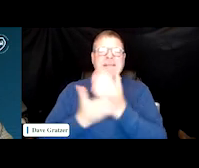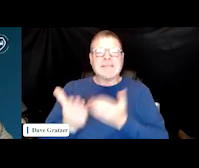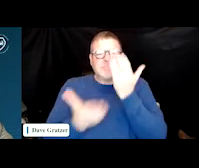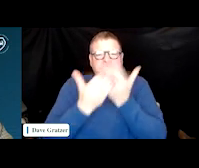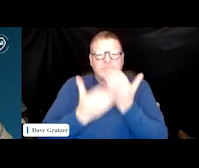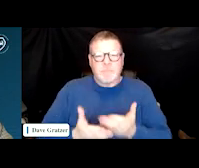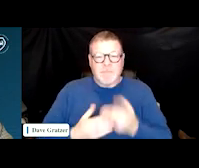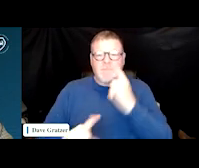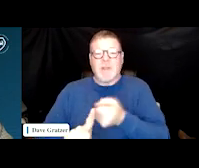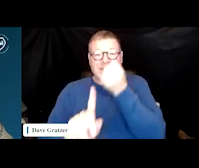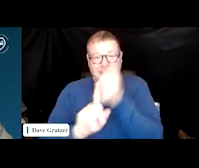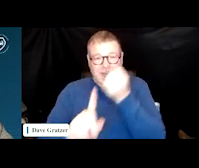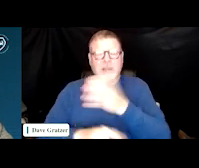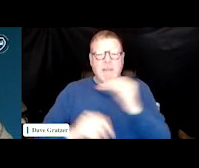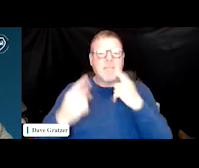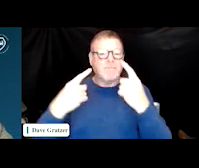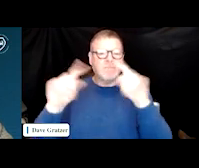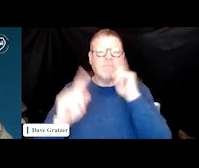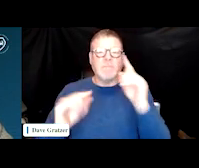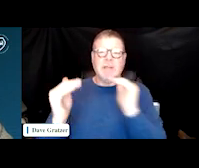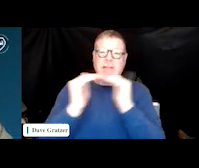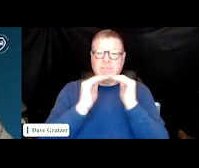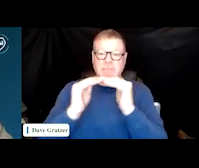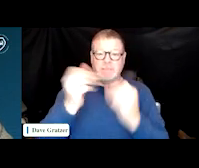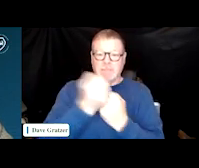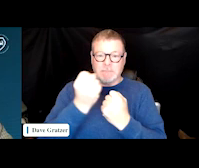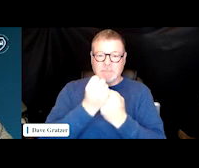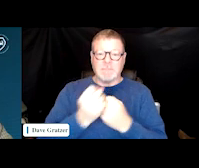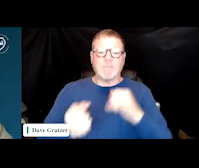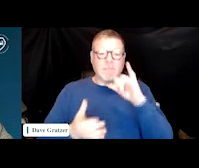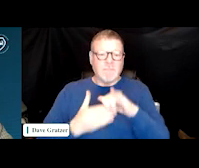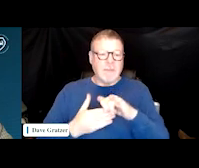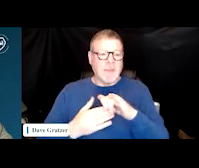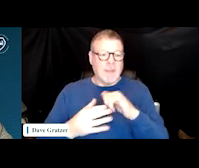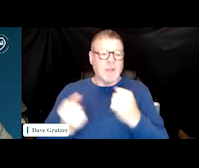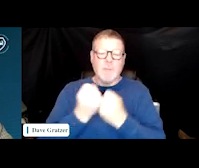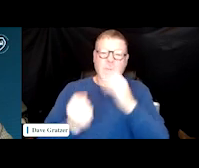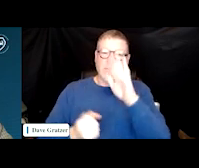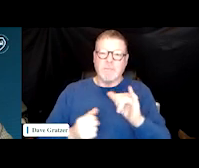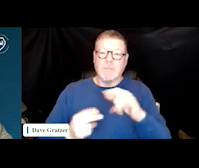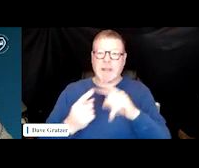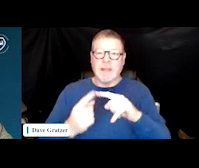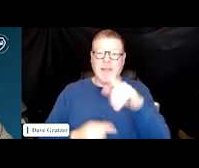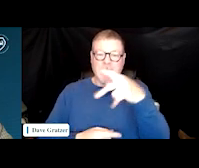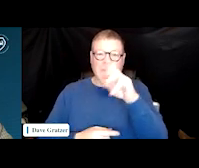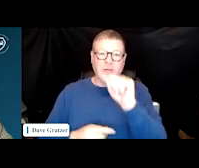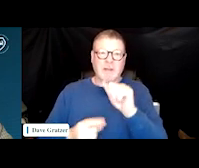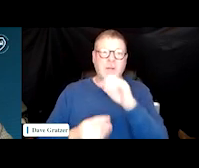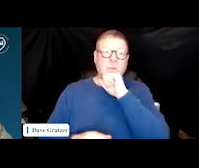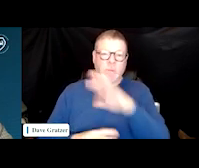and the effectiveness of peer support that's supported by some of the research literature that's out there in the field.